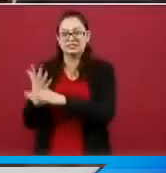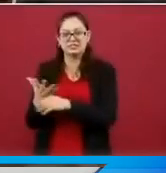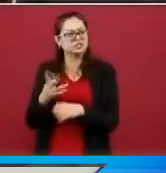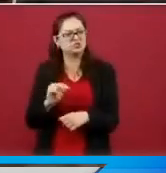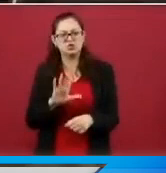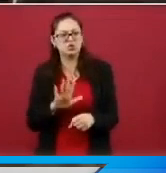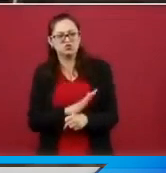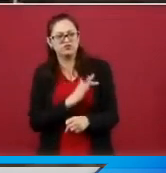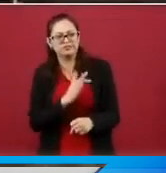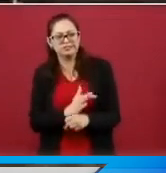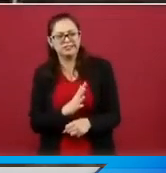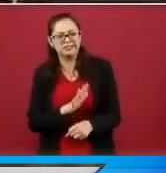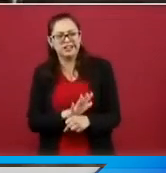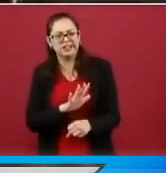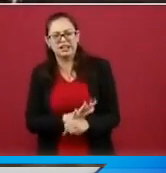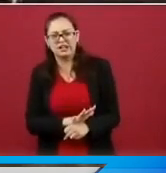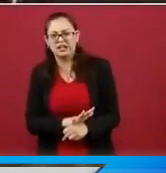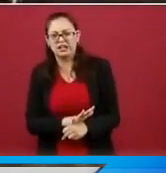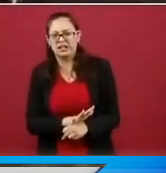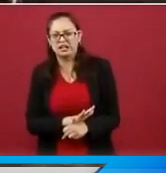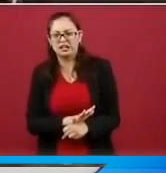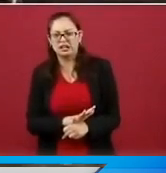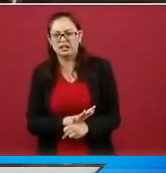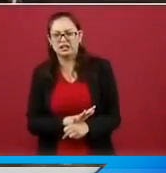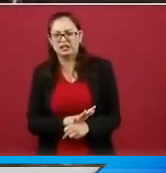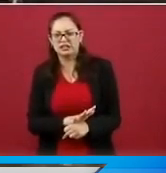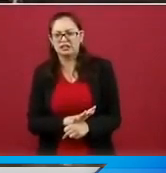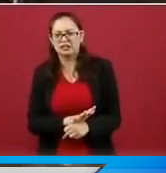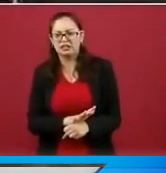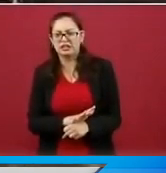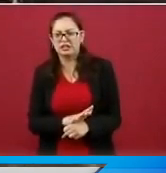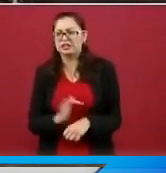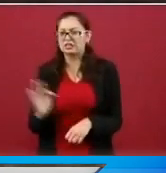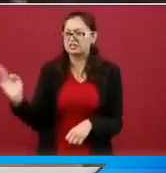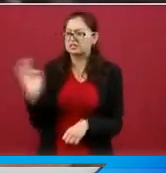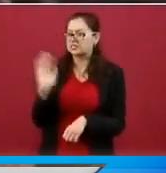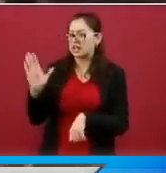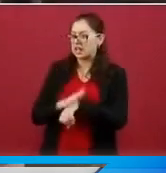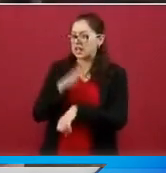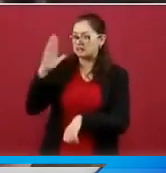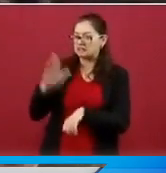the current rating has to do with last year's results no new debt will be acquired